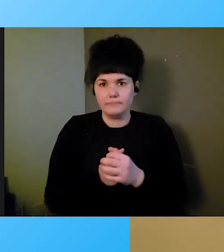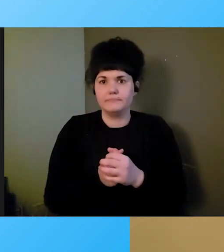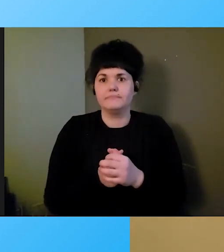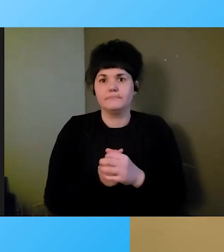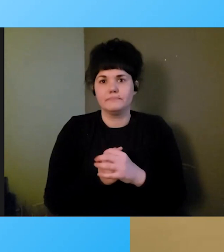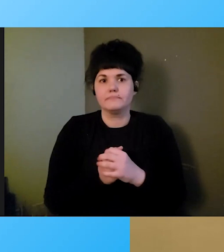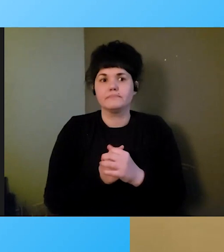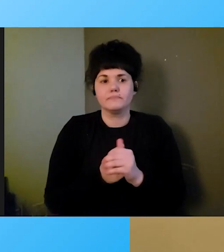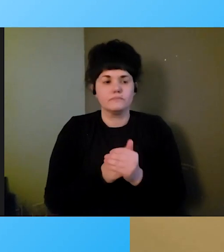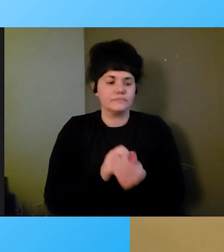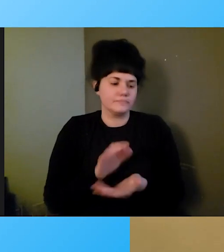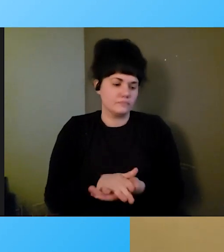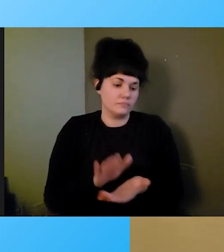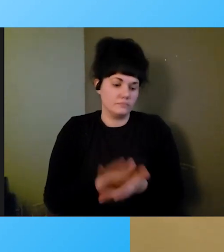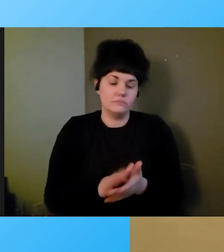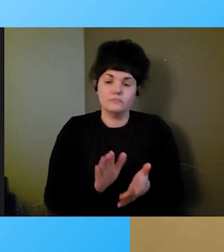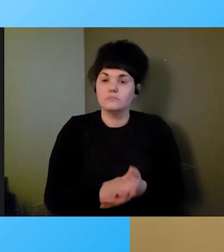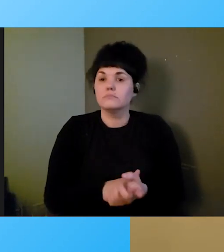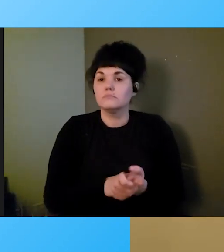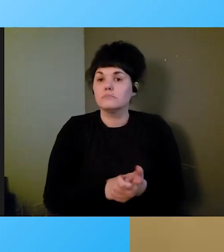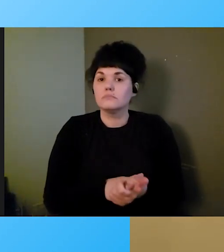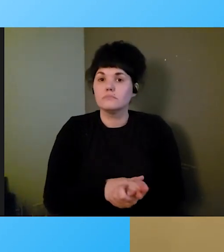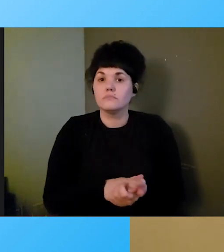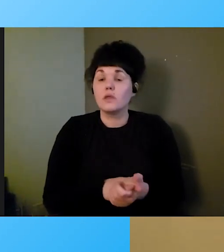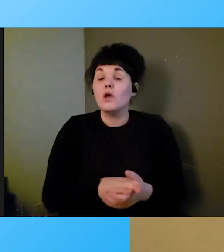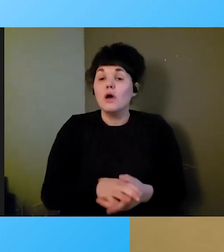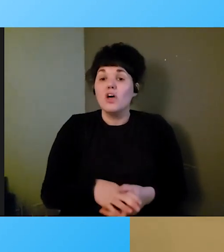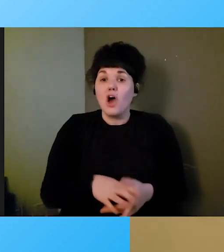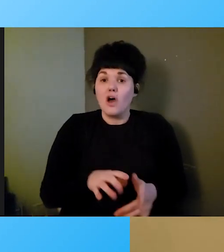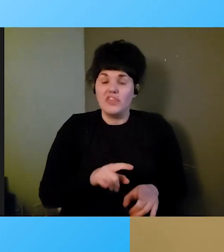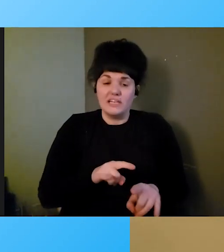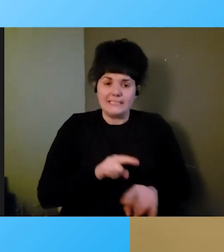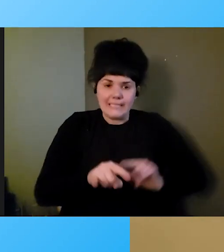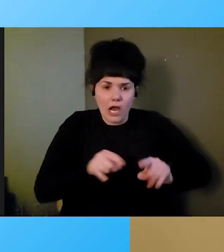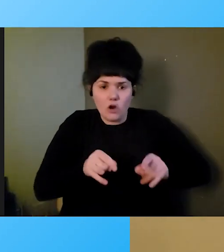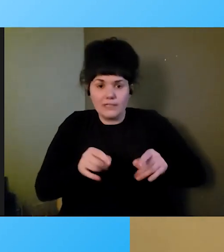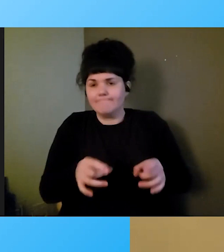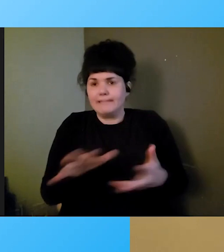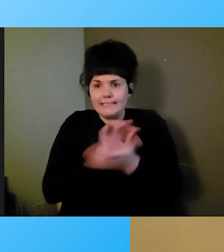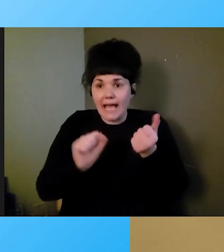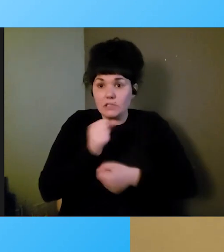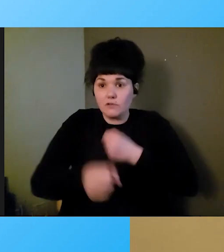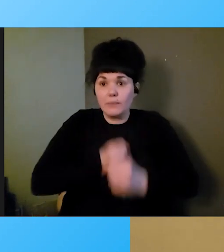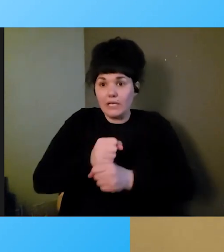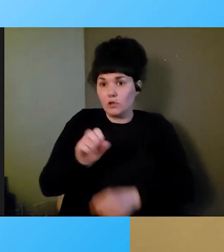immediate aftermath of the Paris attacks in 2001 I was the